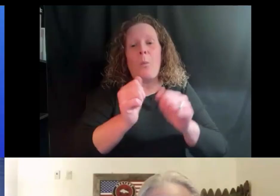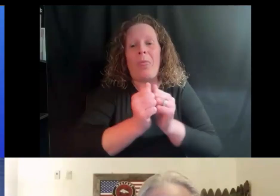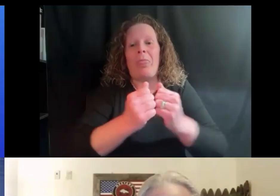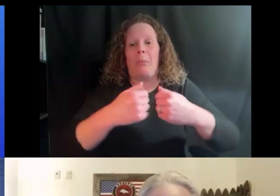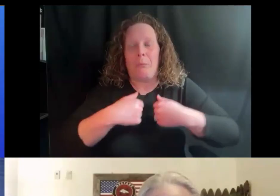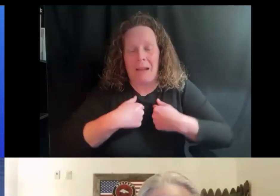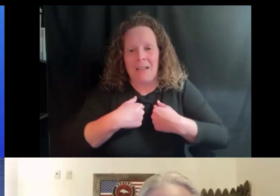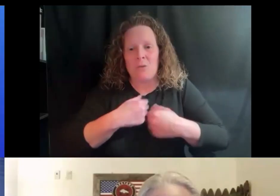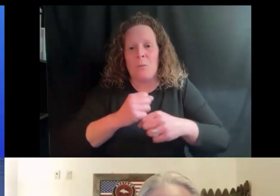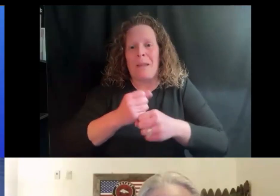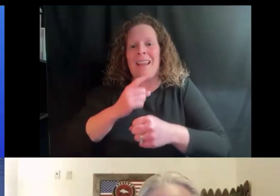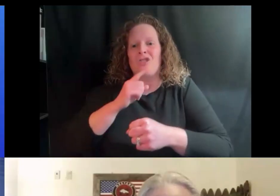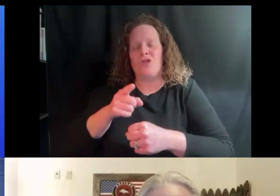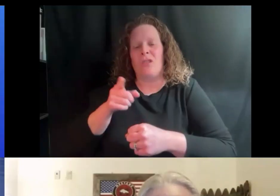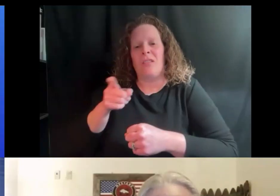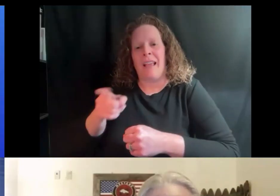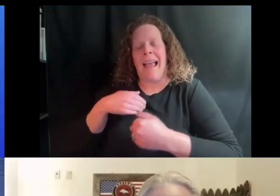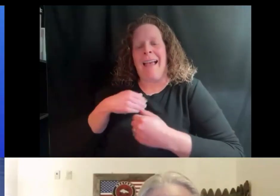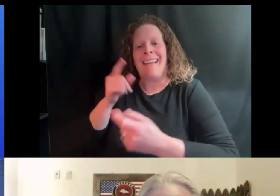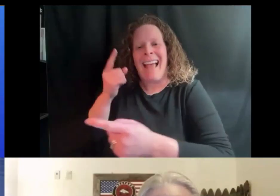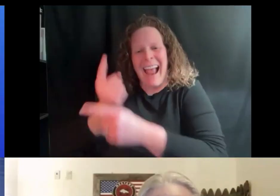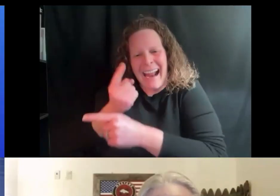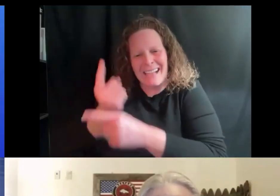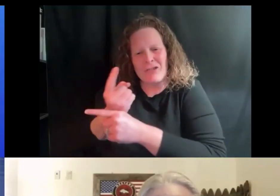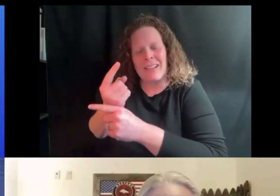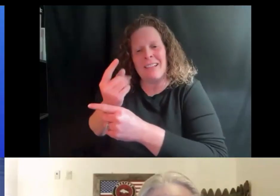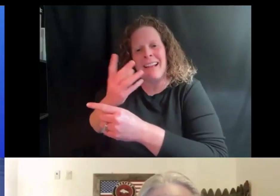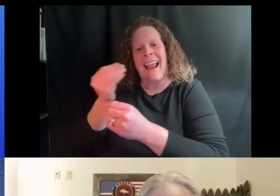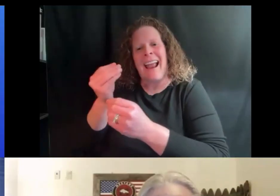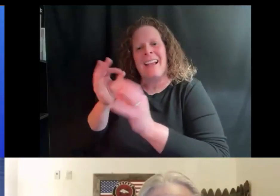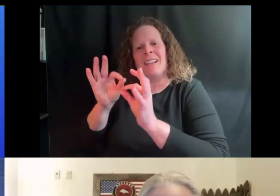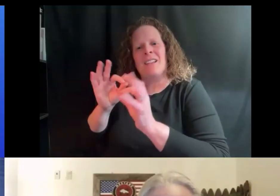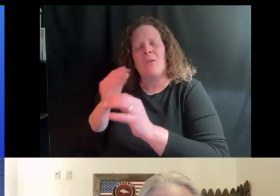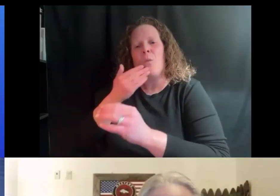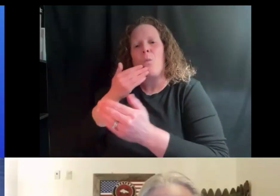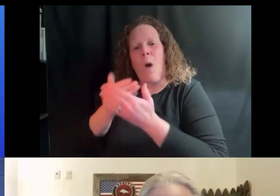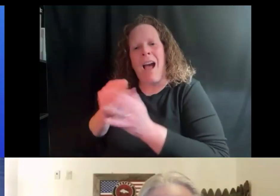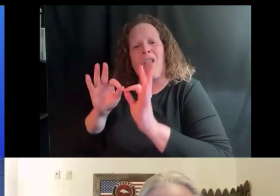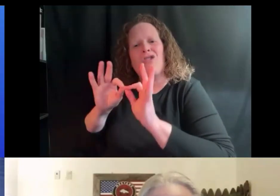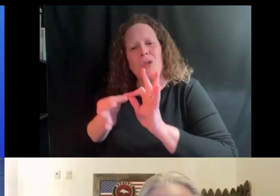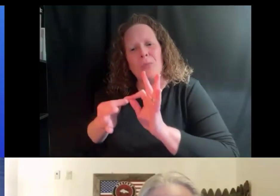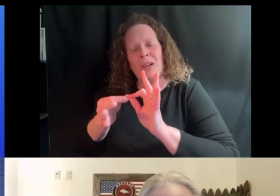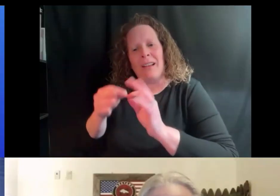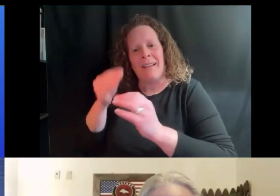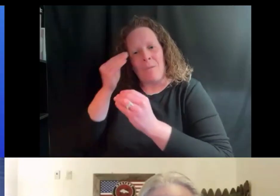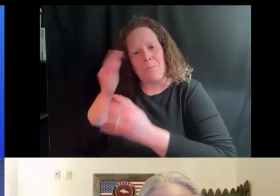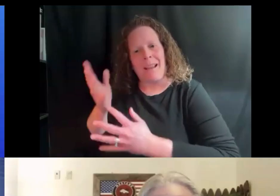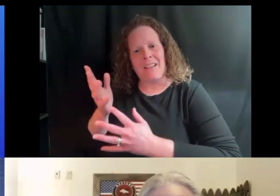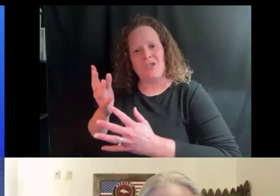I want adequate access. So those interpreters